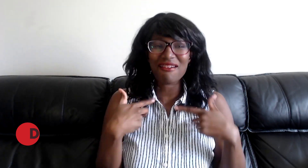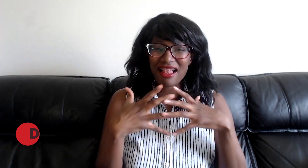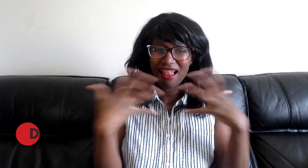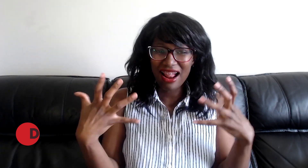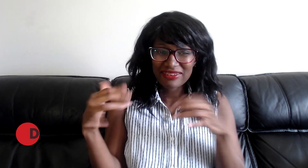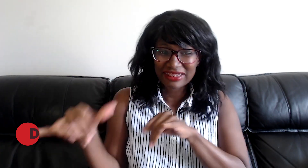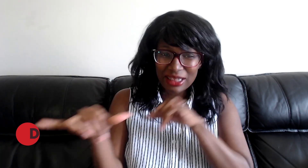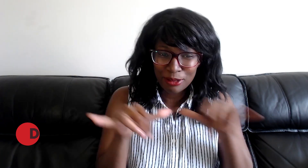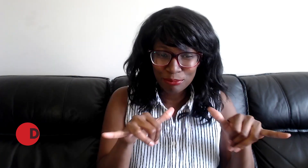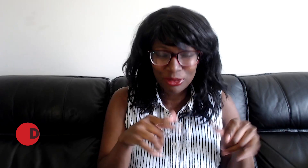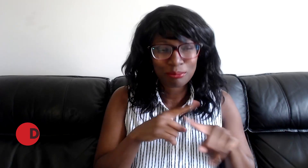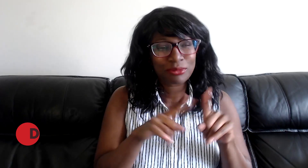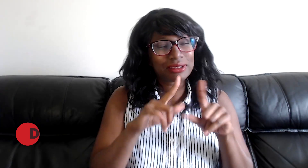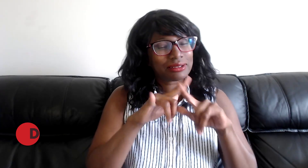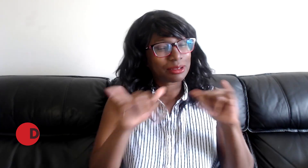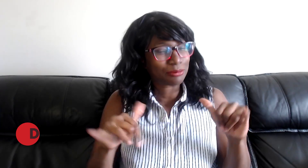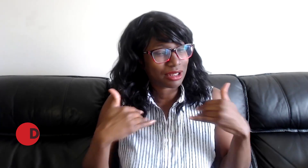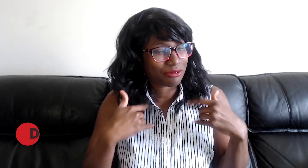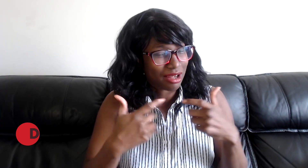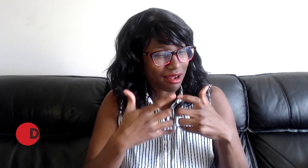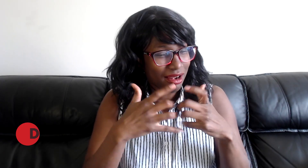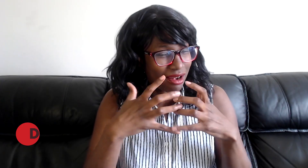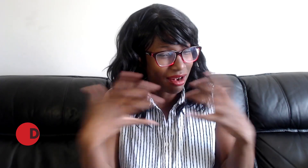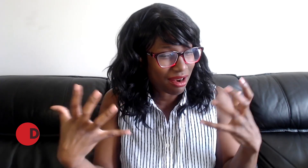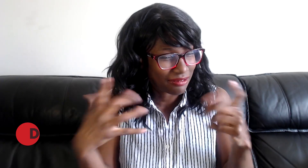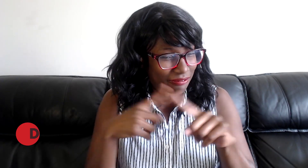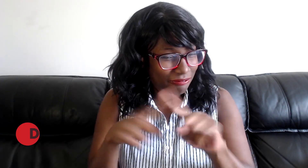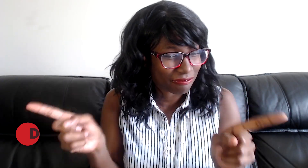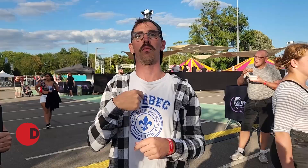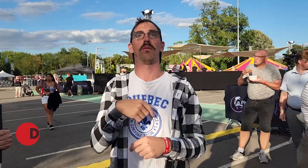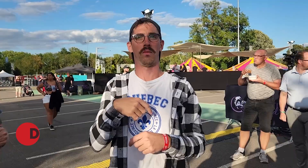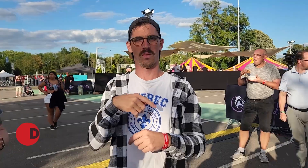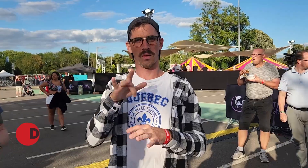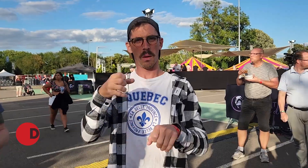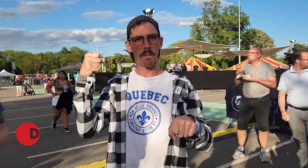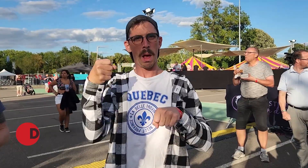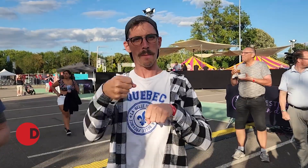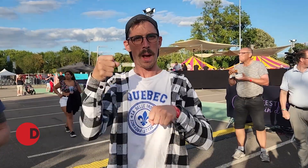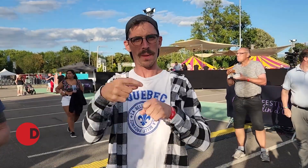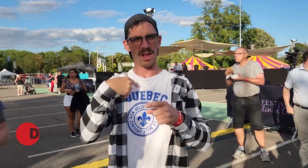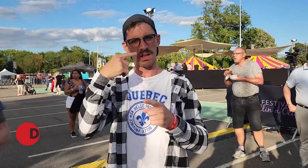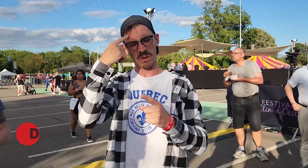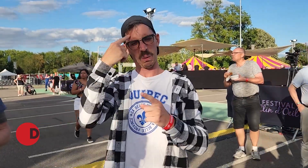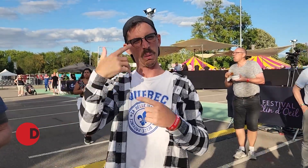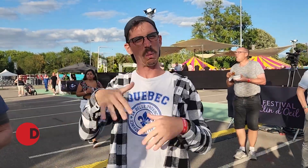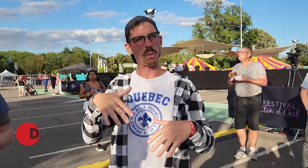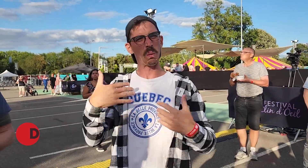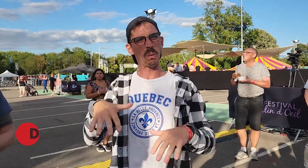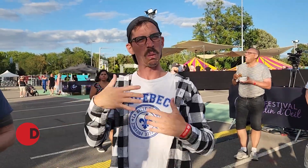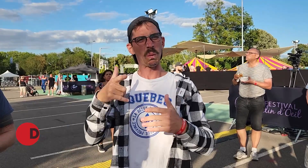I feel like we have a lot of similarities, but at the same time, a lot of differences. There was a scene where one of the women was beaten up and it was mind boggling.